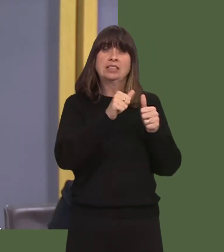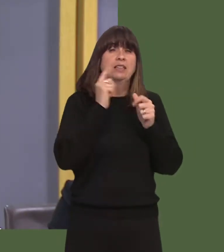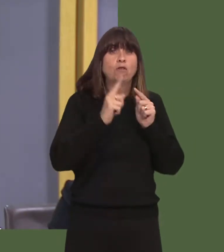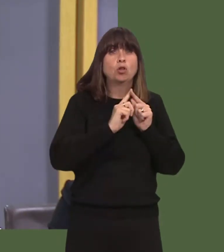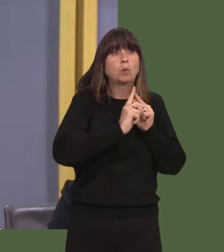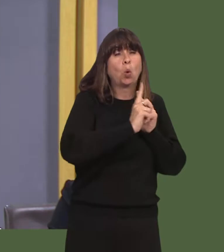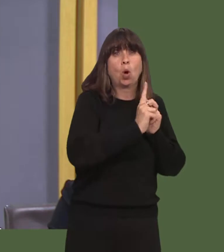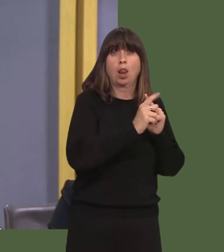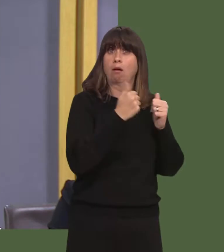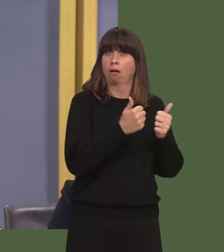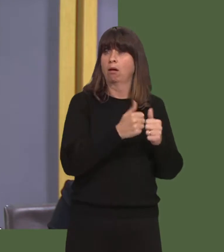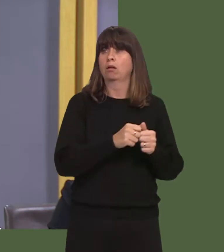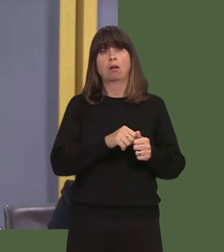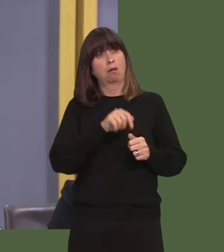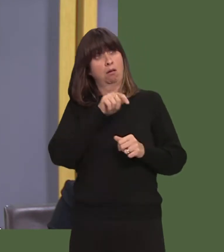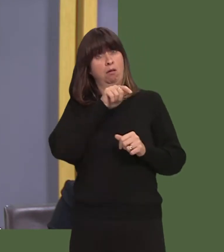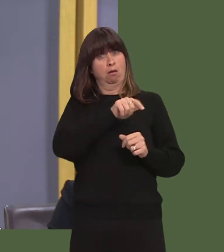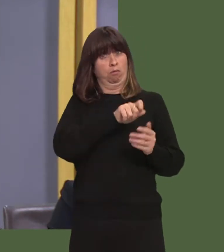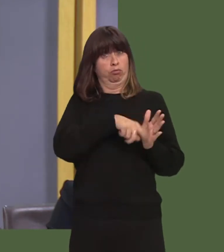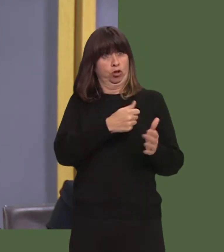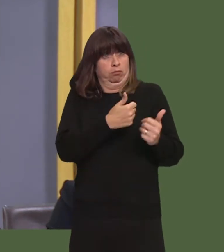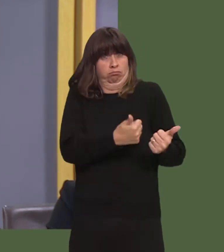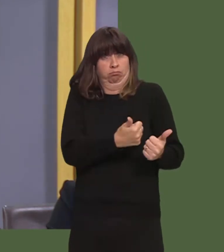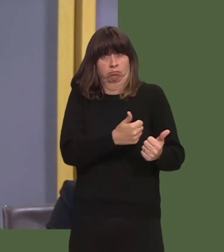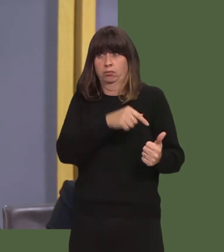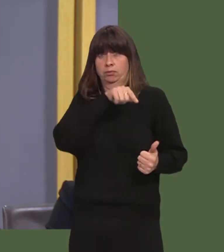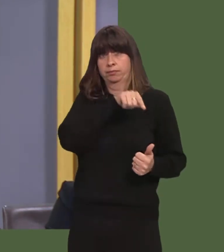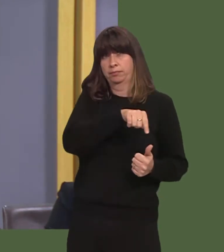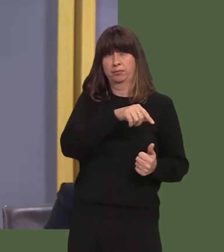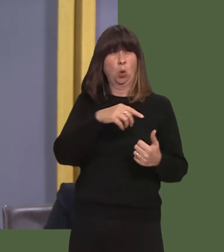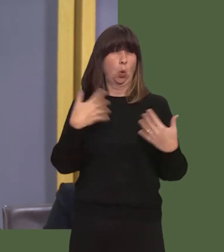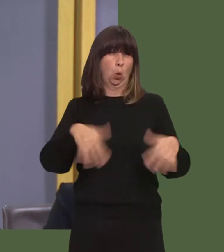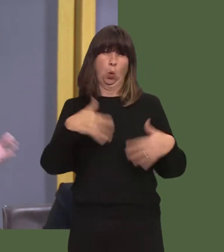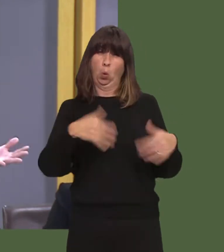That sort of approach, merged with app-based technology, has got huge potential.